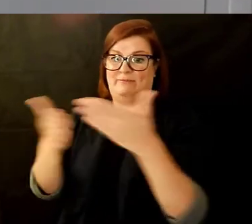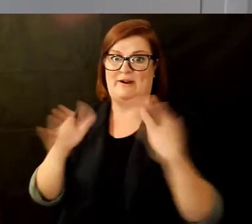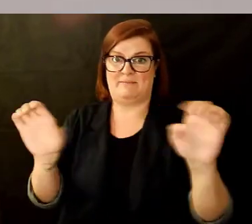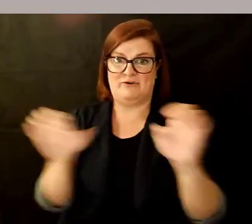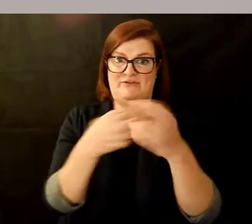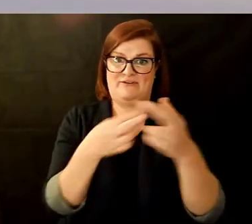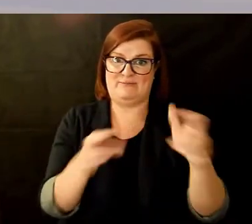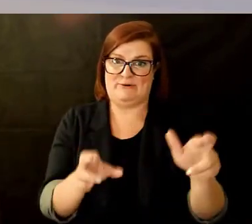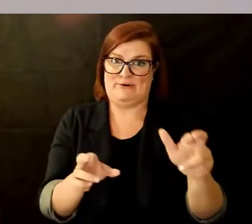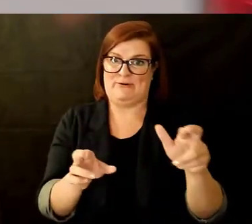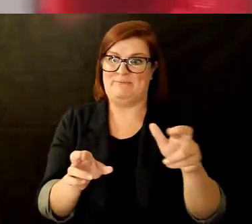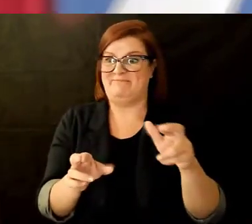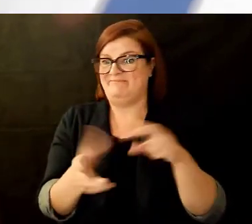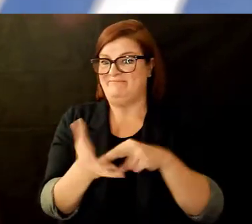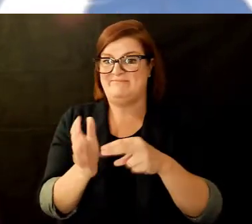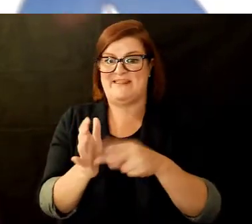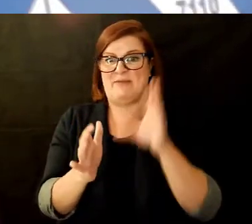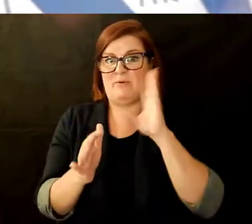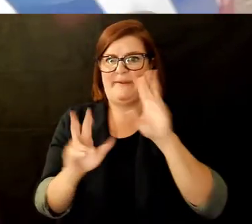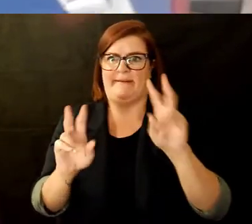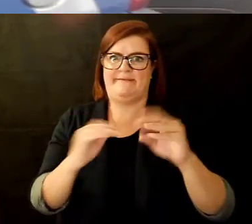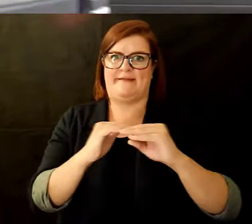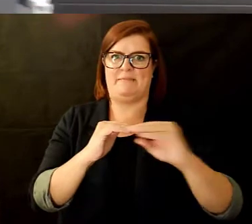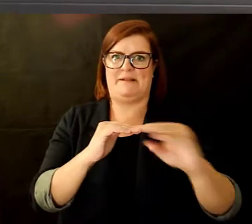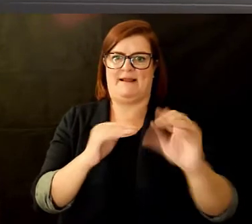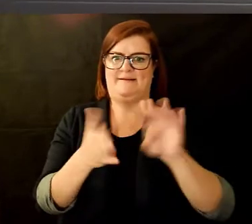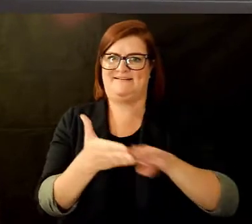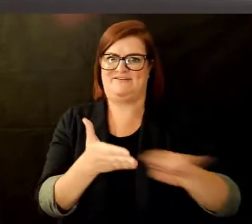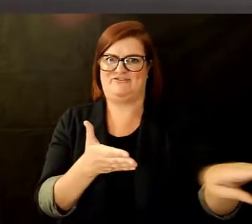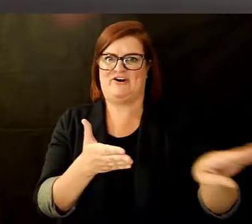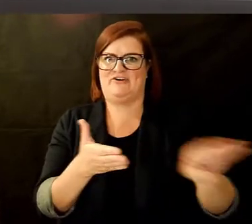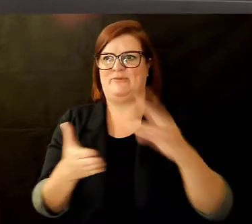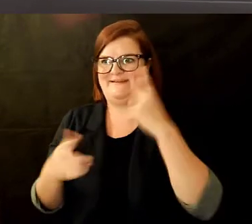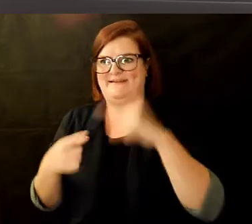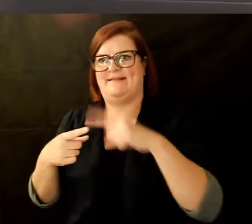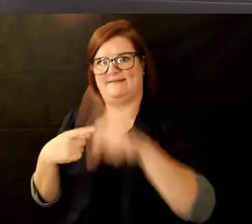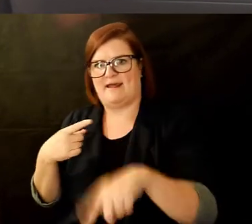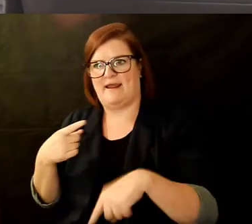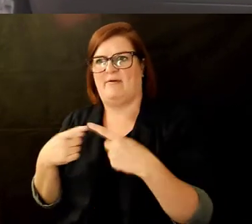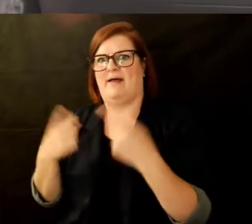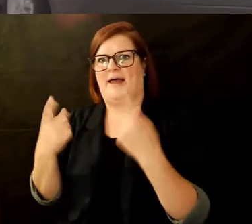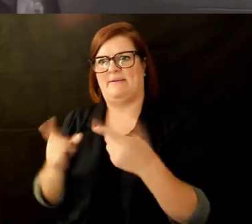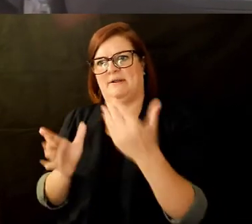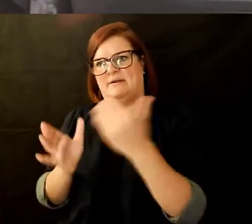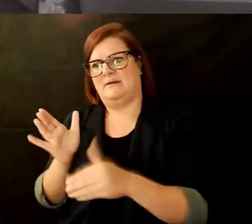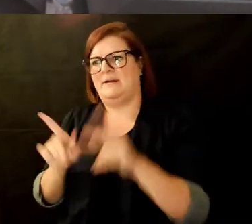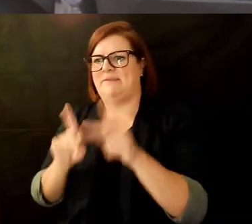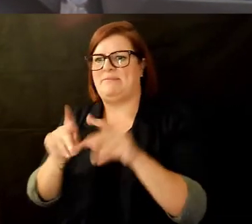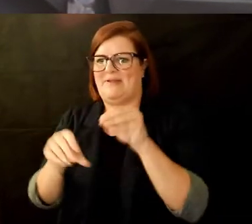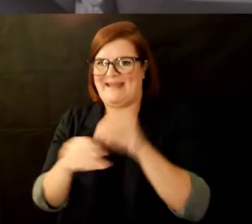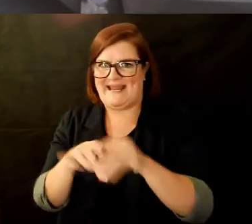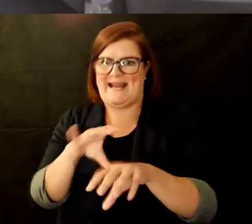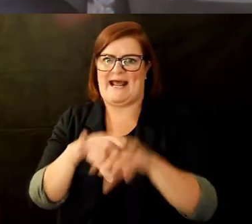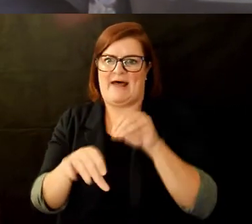they're just really going to be stabilized and discharged. And that's where we see that cycling happen, where people are consistently in and out of ERs because we're